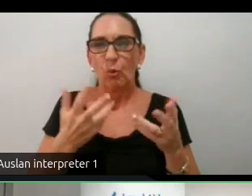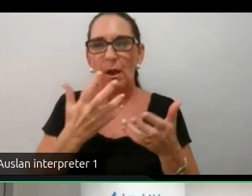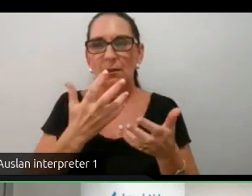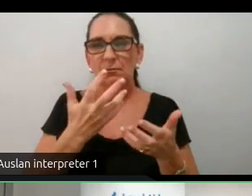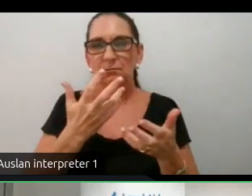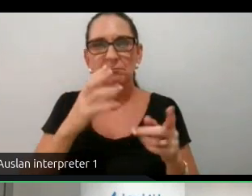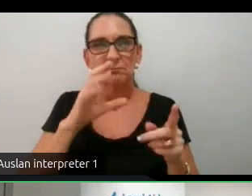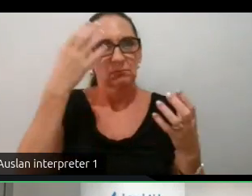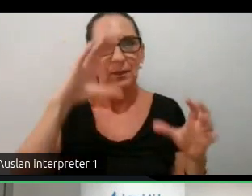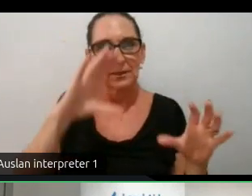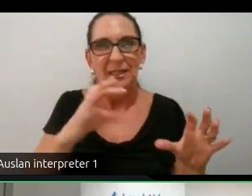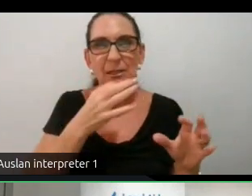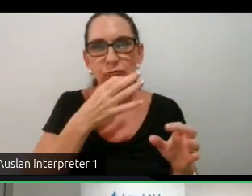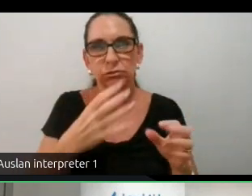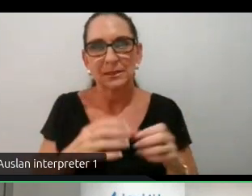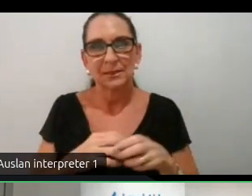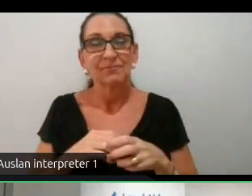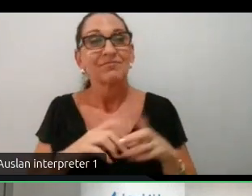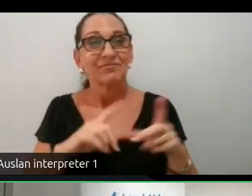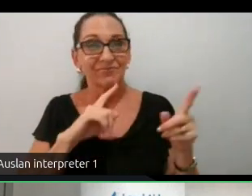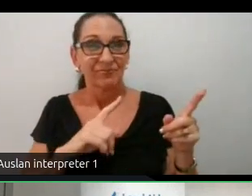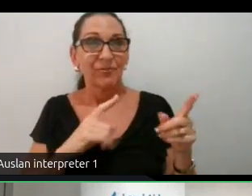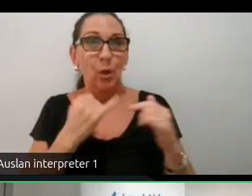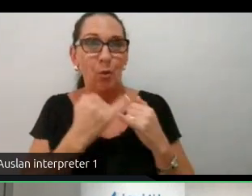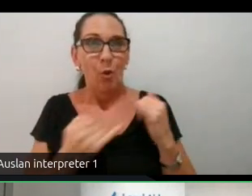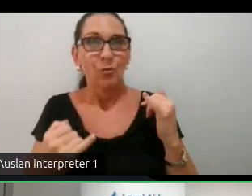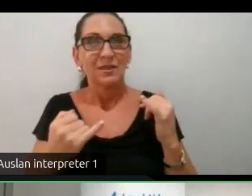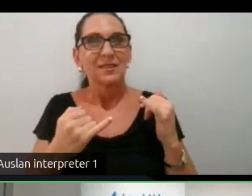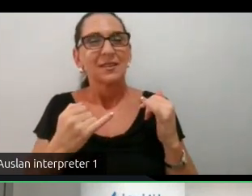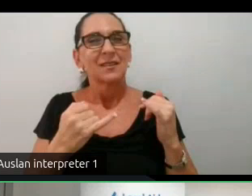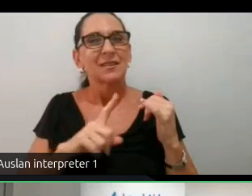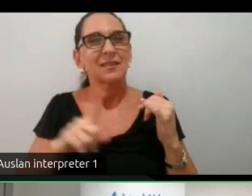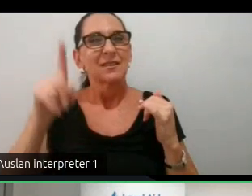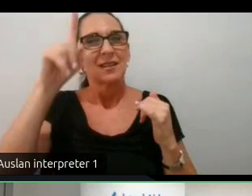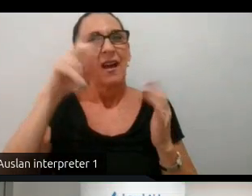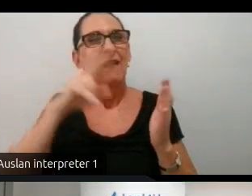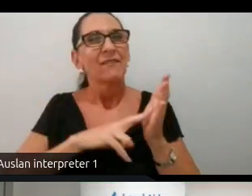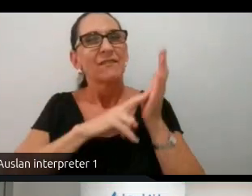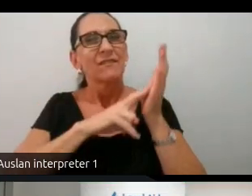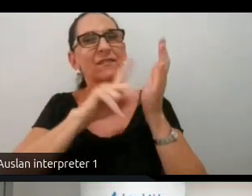in regional areas. That's right. In in the country towns, in the towns up the coast up far